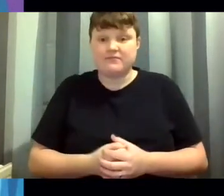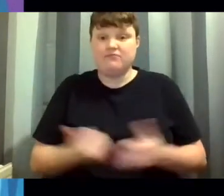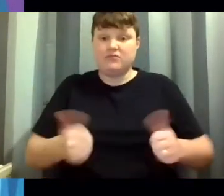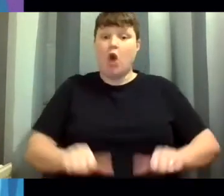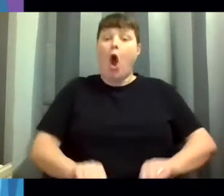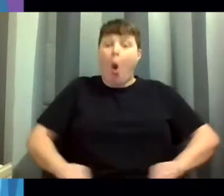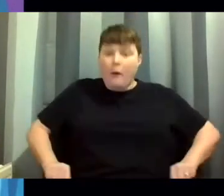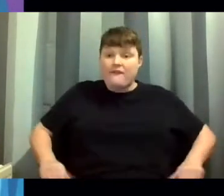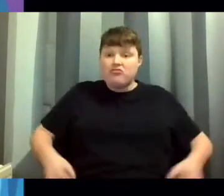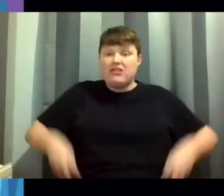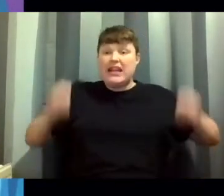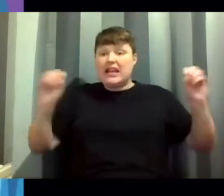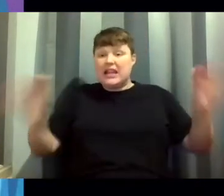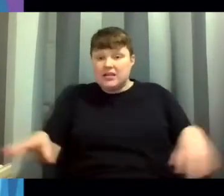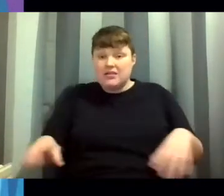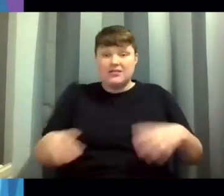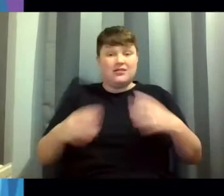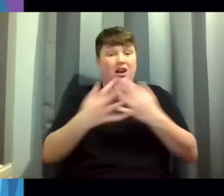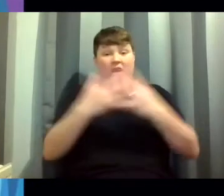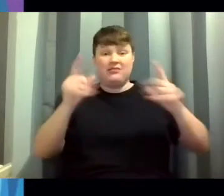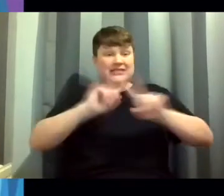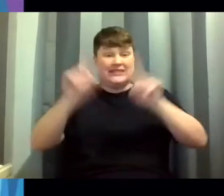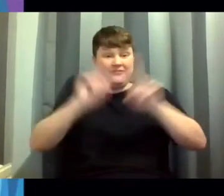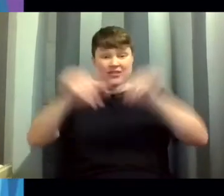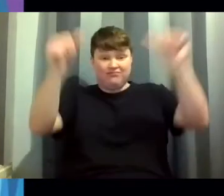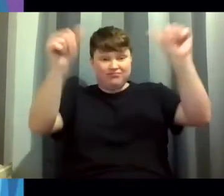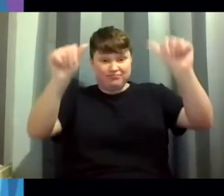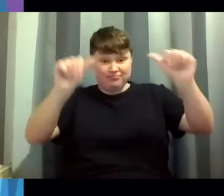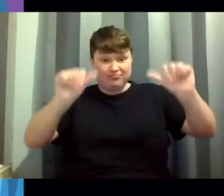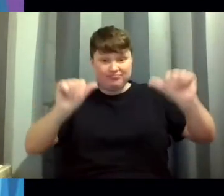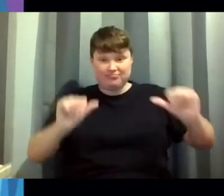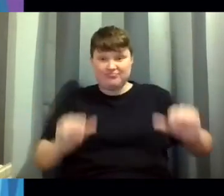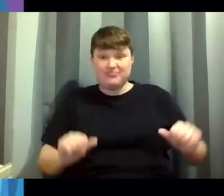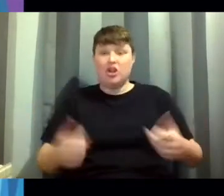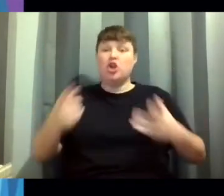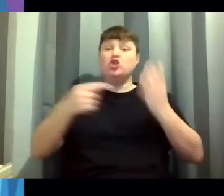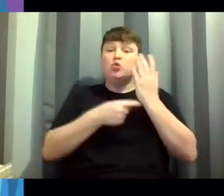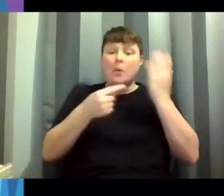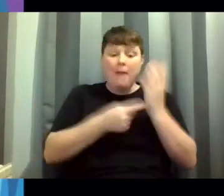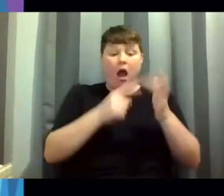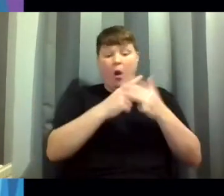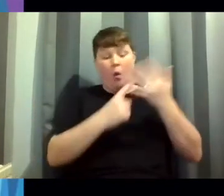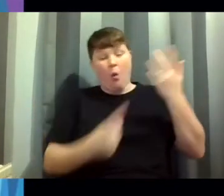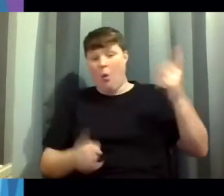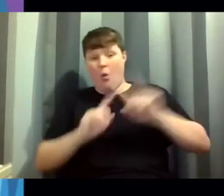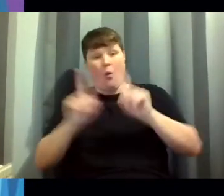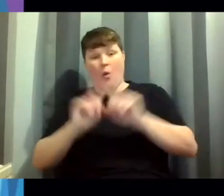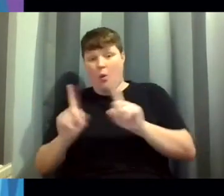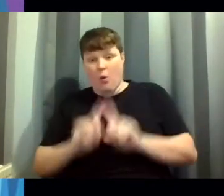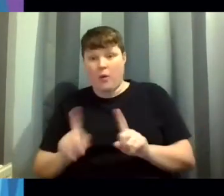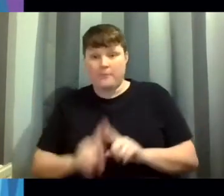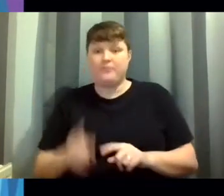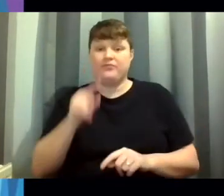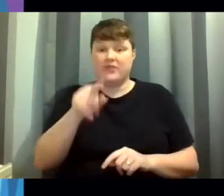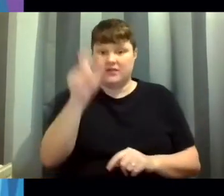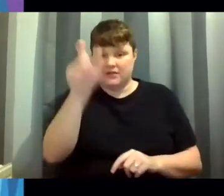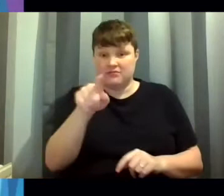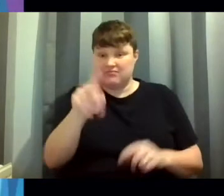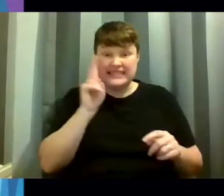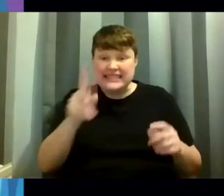(an oophorectomy)... and we can remove things like tumours as well. And, as we can see here, the patient is left with very minimal scarring which